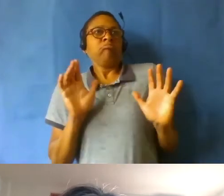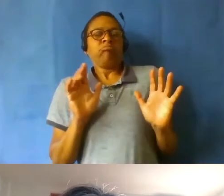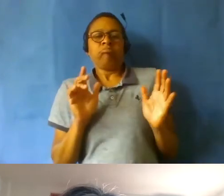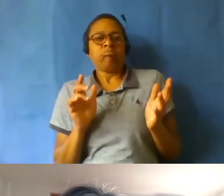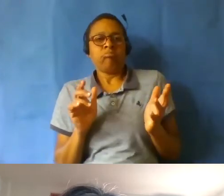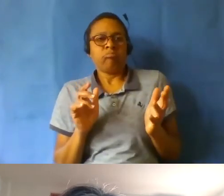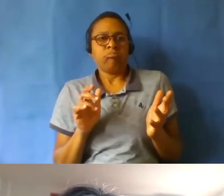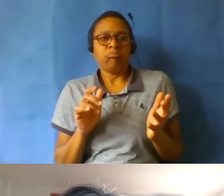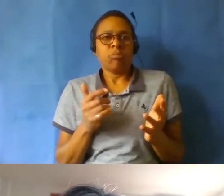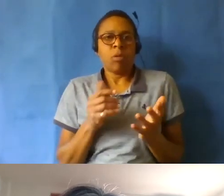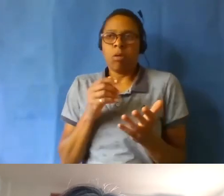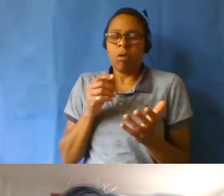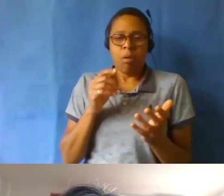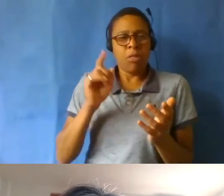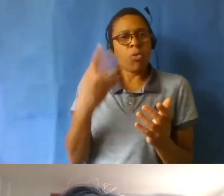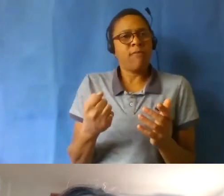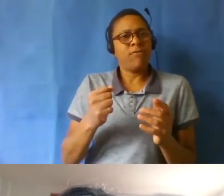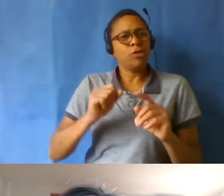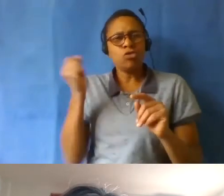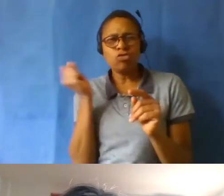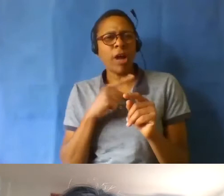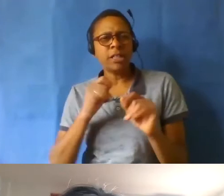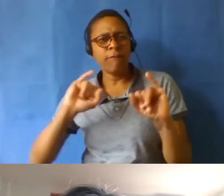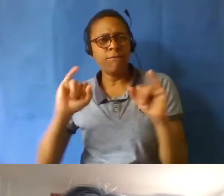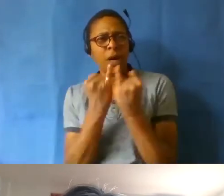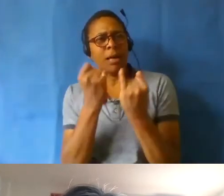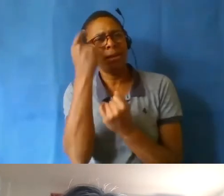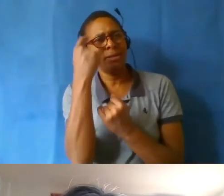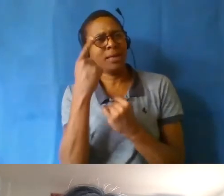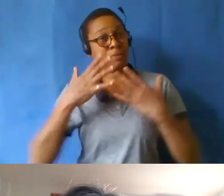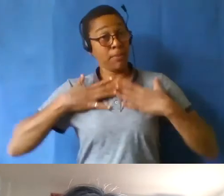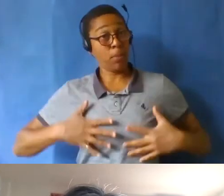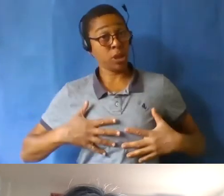very violent upper caste and sexist misogynist ideas of the body and hence